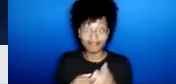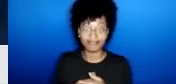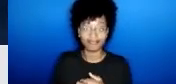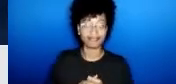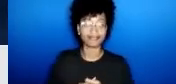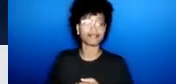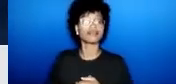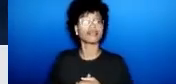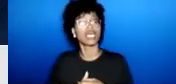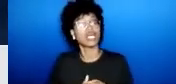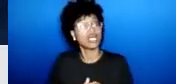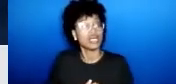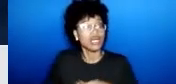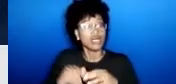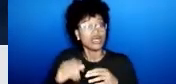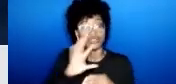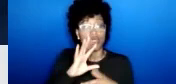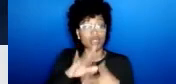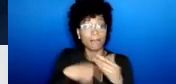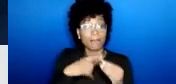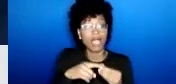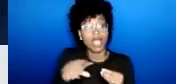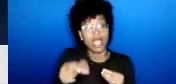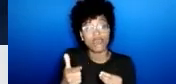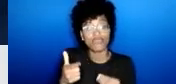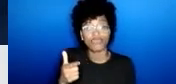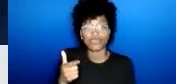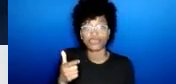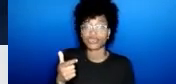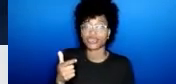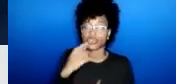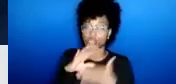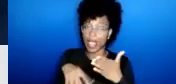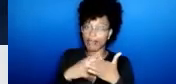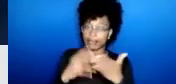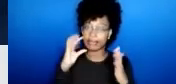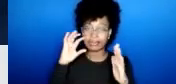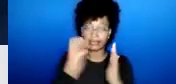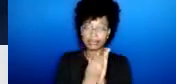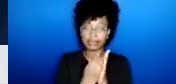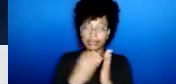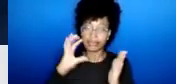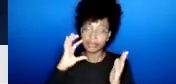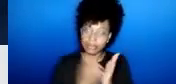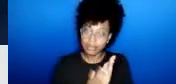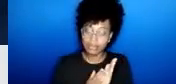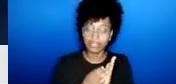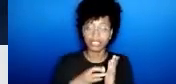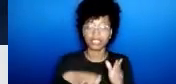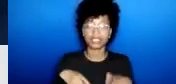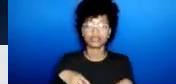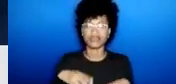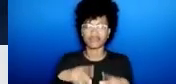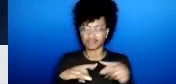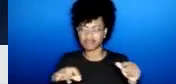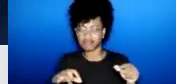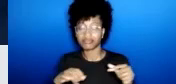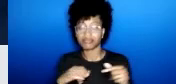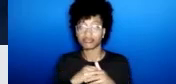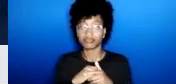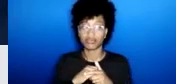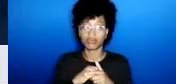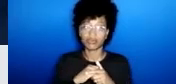about other graphs and charts, diagrams 07:02:48 , we recommend that you export those